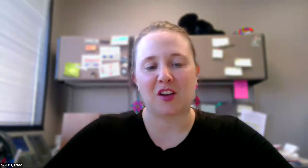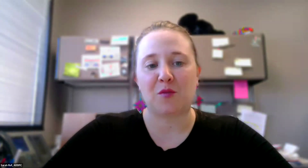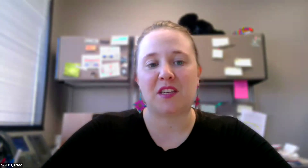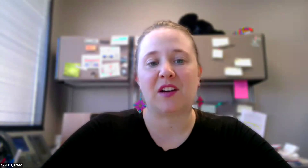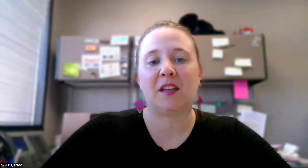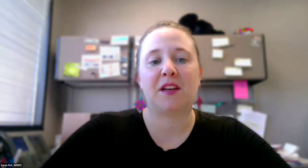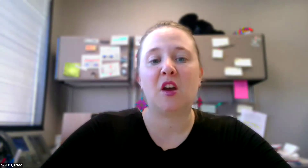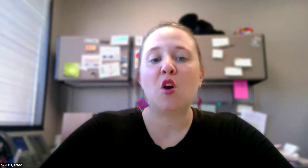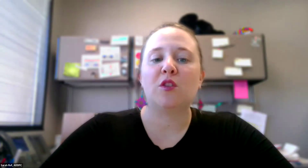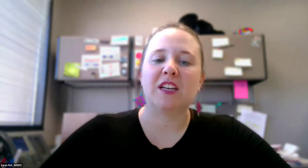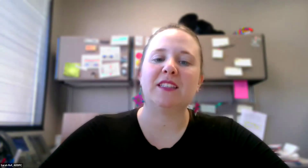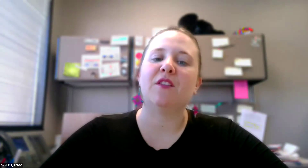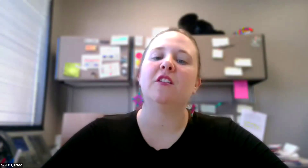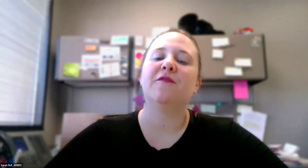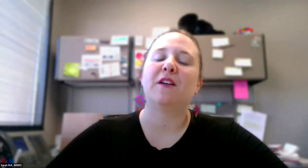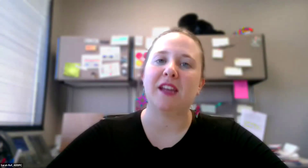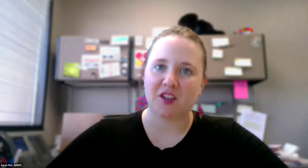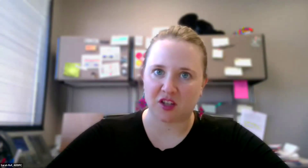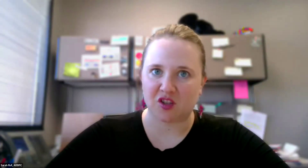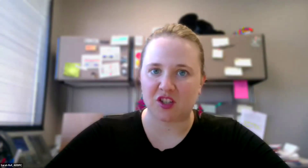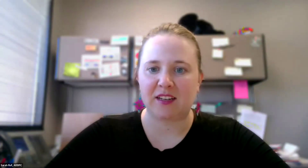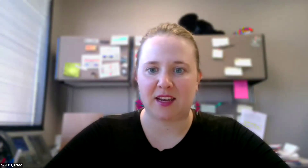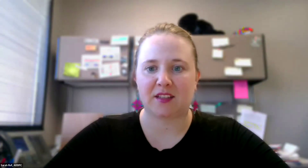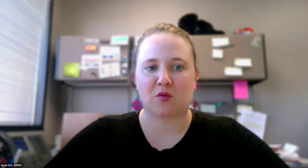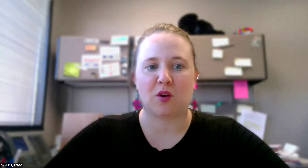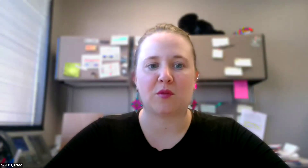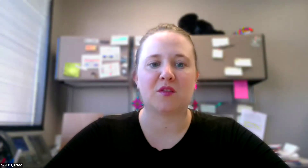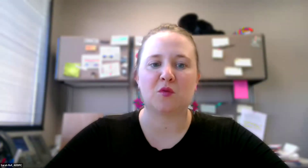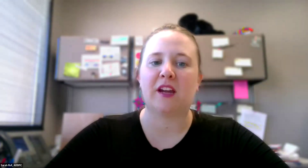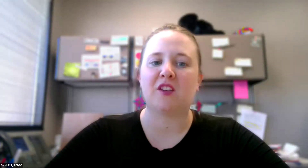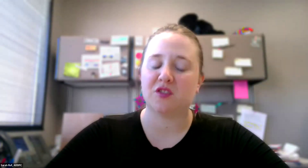AND HUMAN DEVELOPMENT WHICH MASS GIVEN HER THE FOUNDATION SHE NEEDS TO WORK WITH SCHOOL AGE